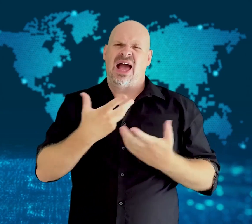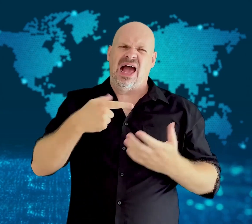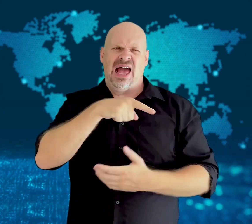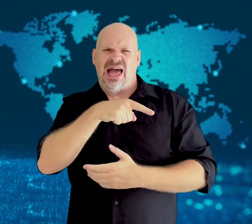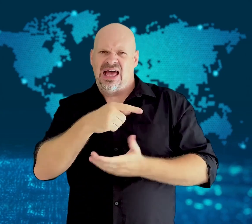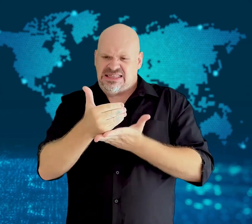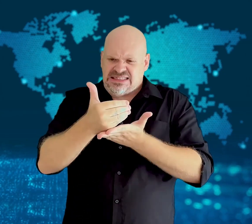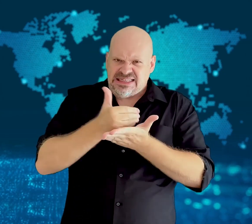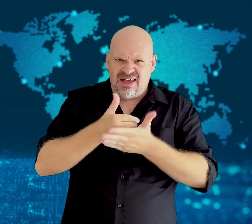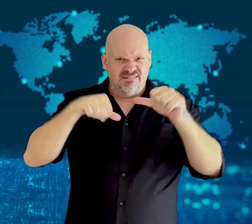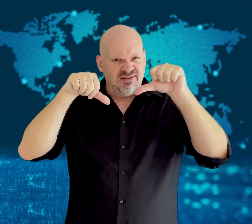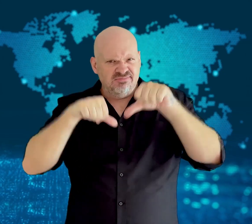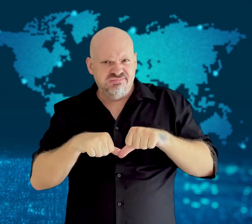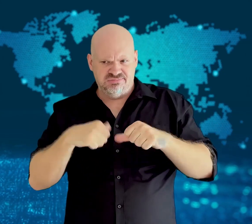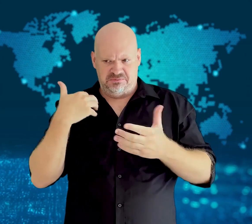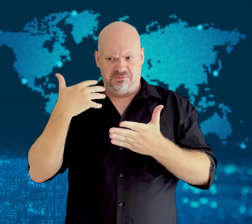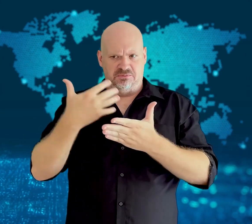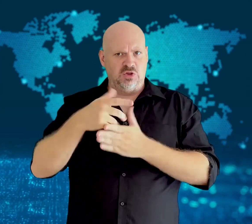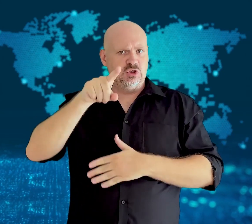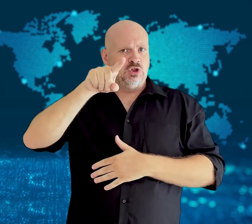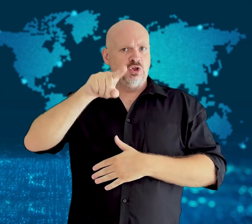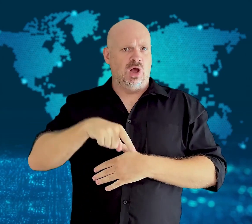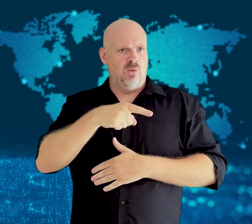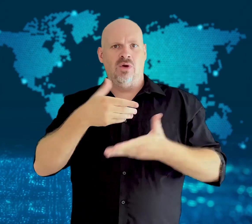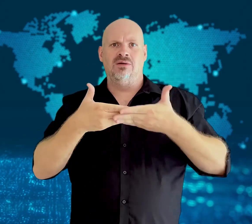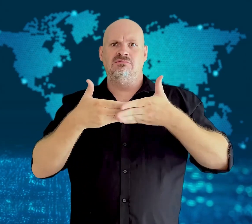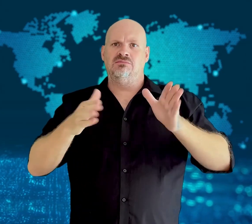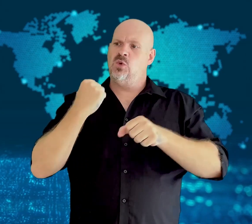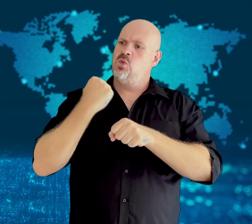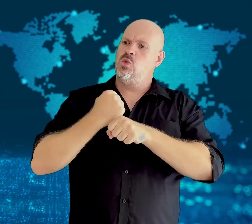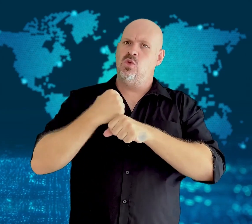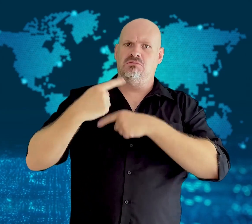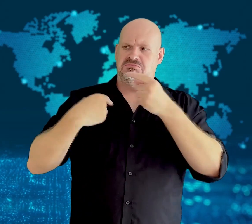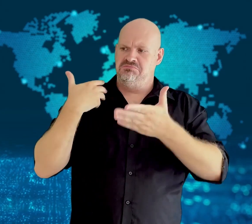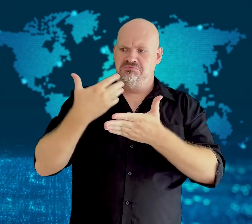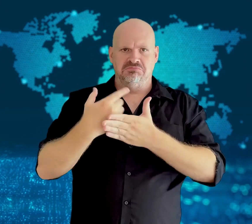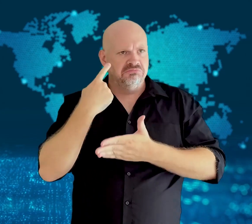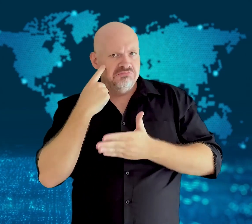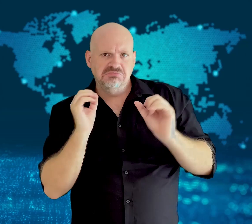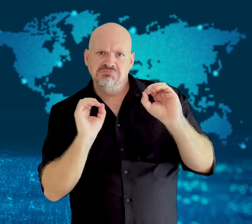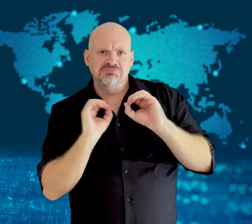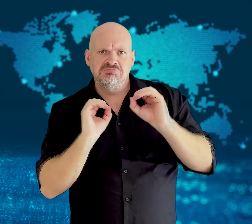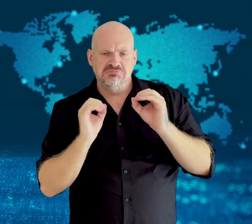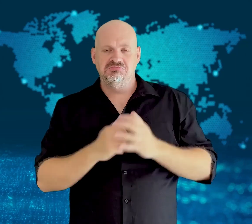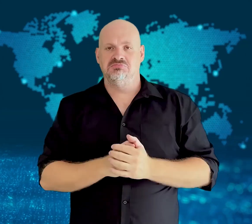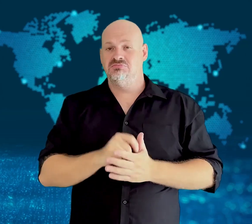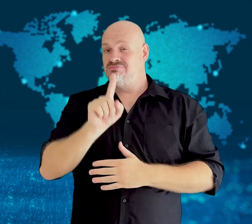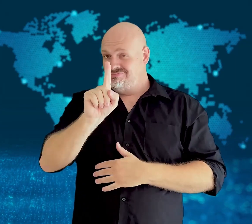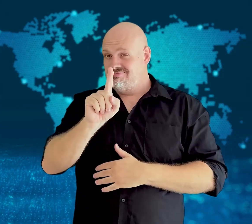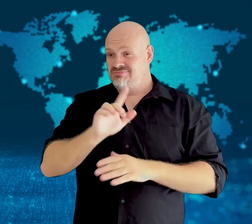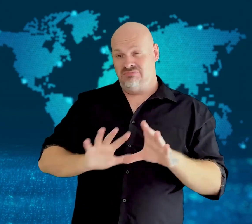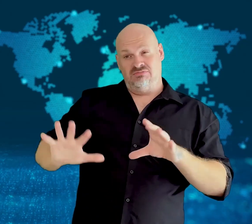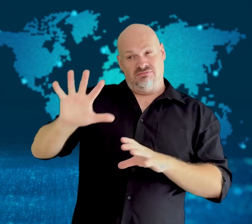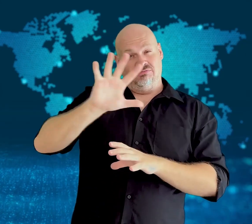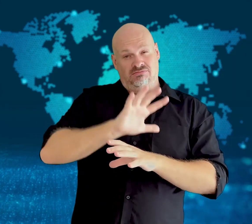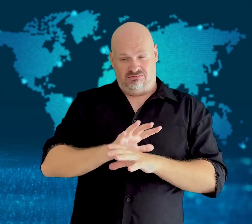The Labor Ministry had not received any complaints